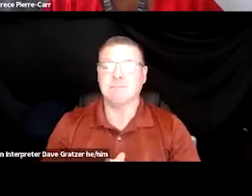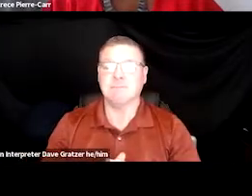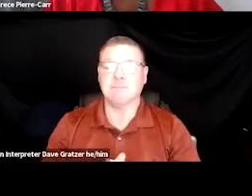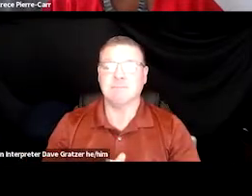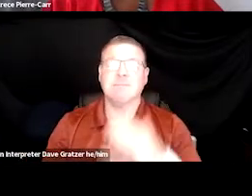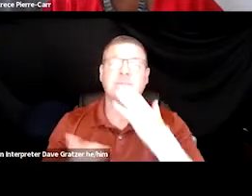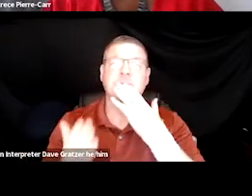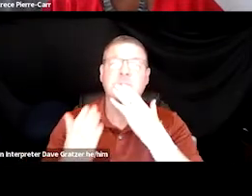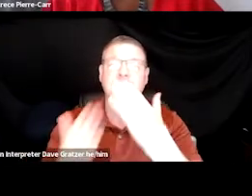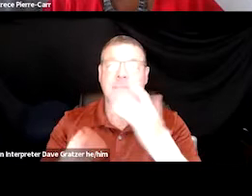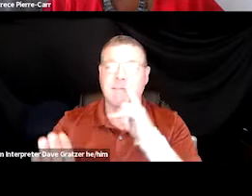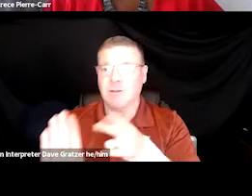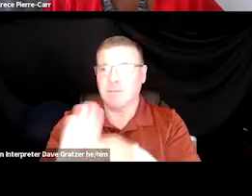Thank you for participating in that poll.